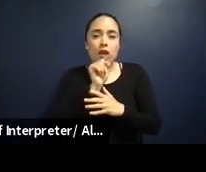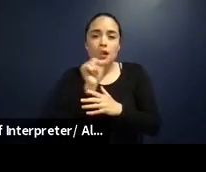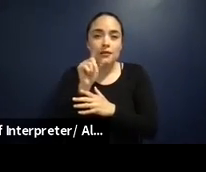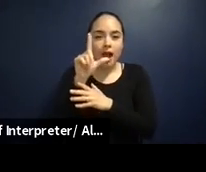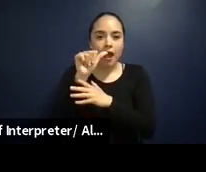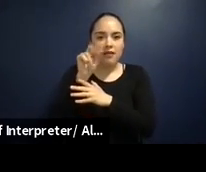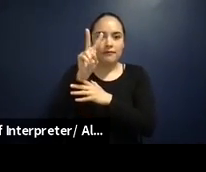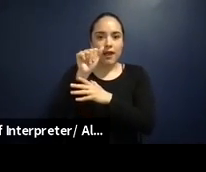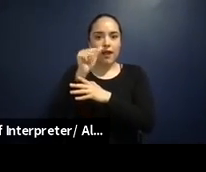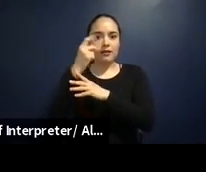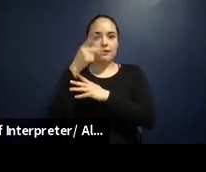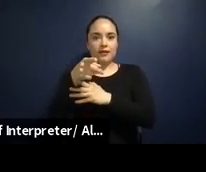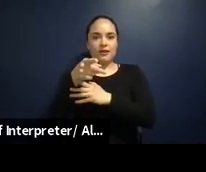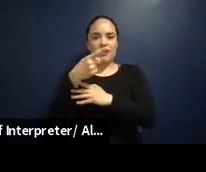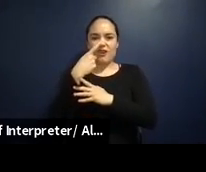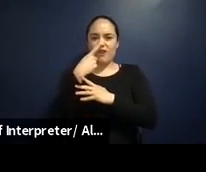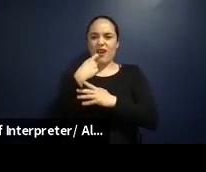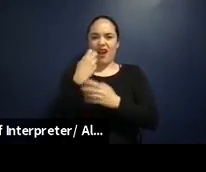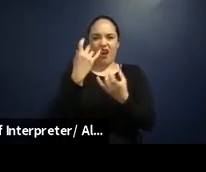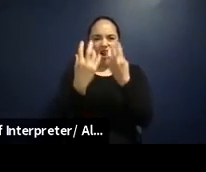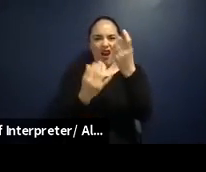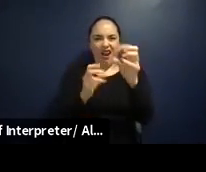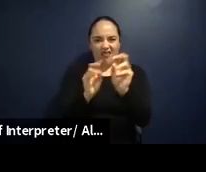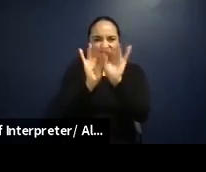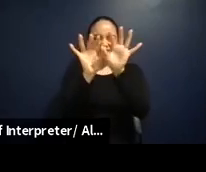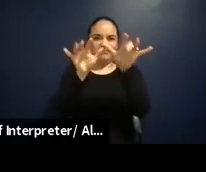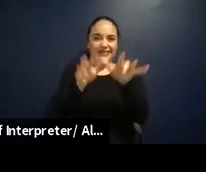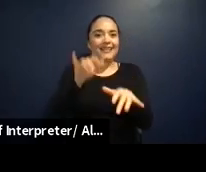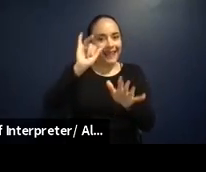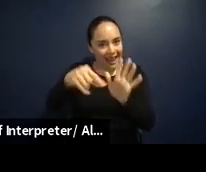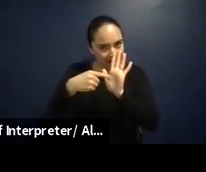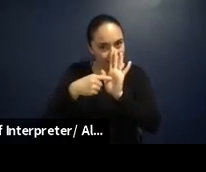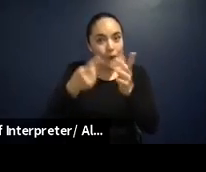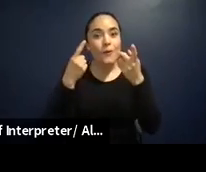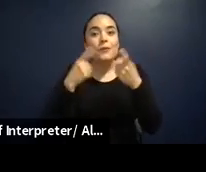and Kim, I want to show you what happens, and I want to see if you have any commentary on it.